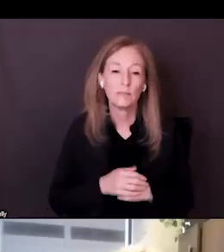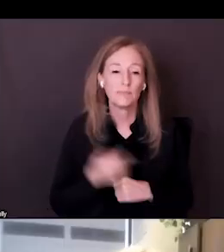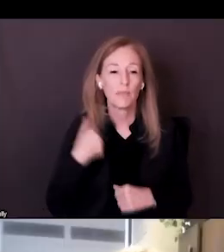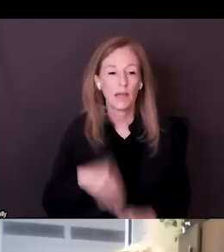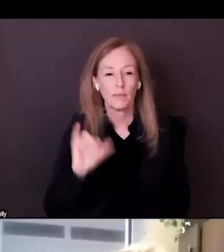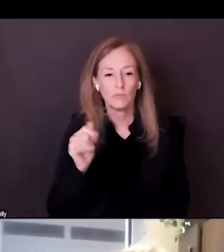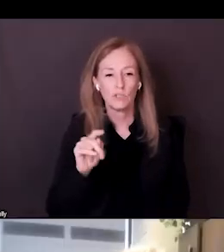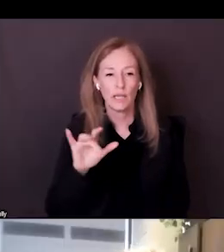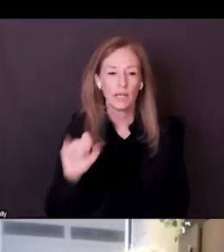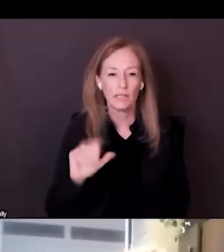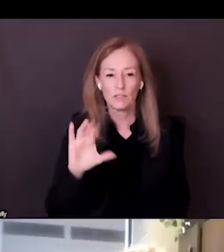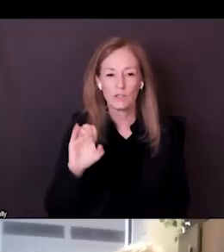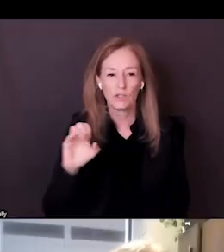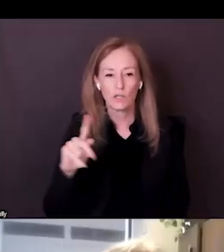DIRECTOR OF SCHOOL CULTURE IN SCHOOLS,